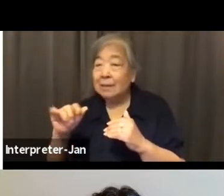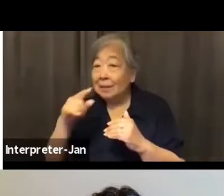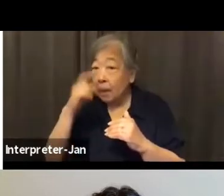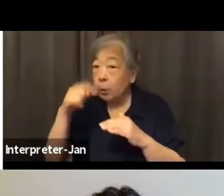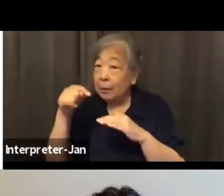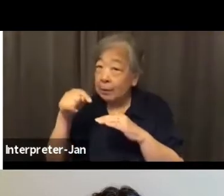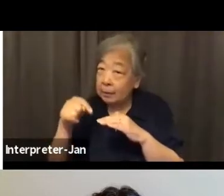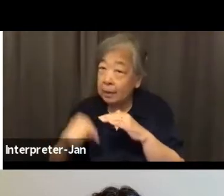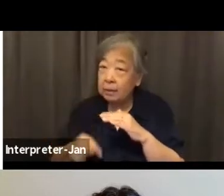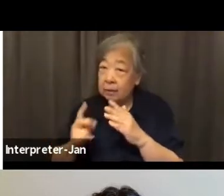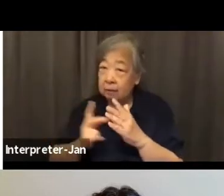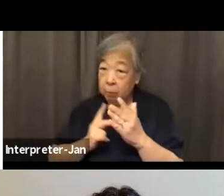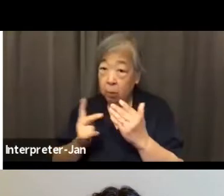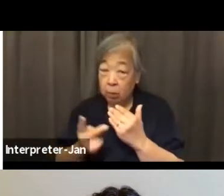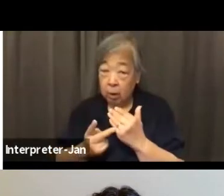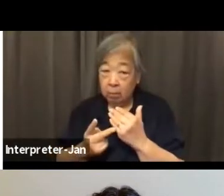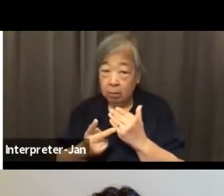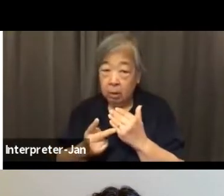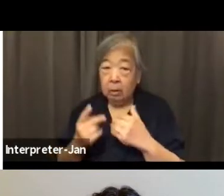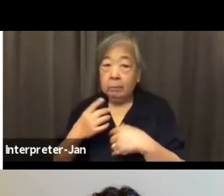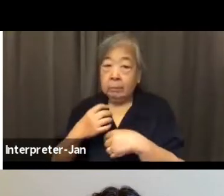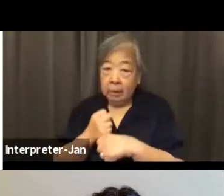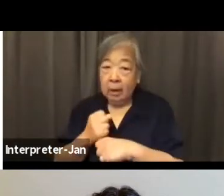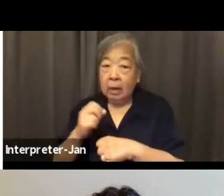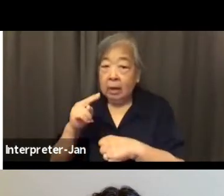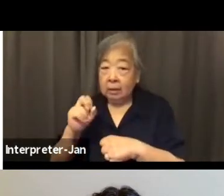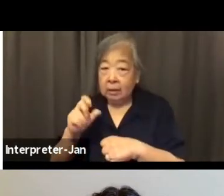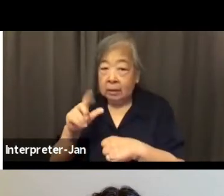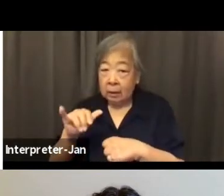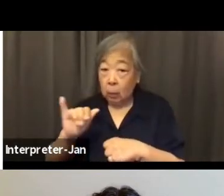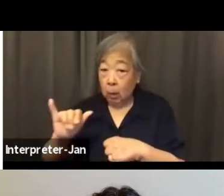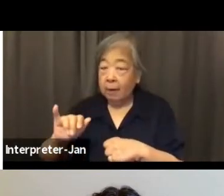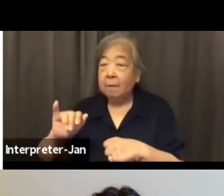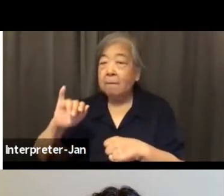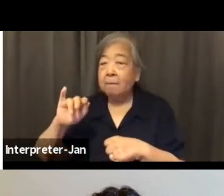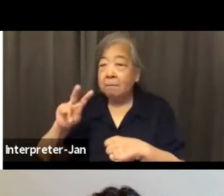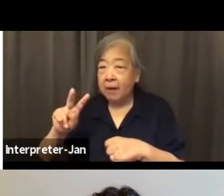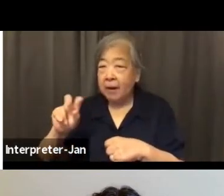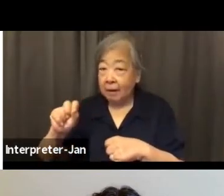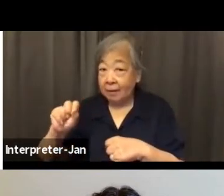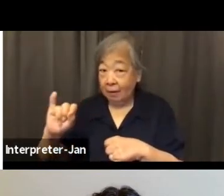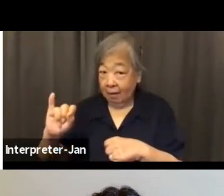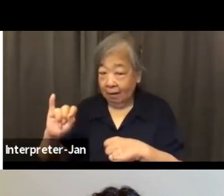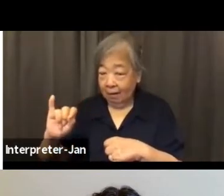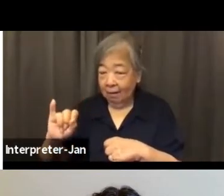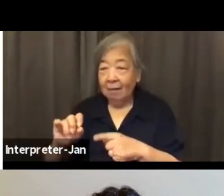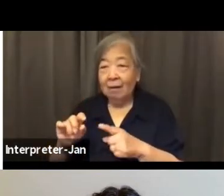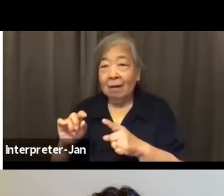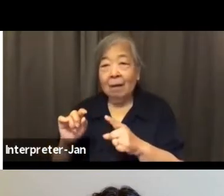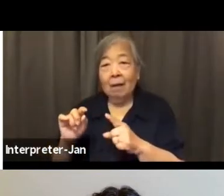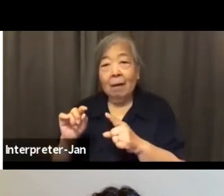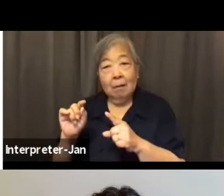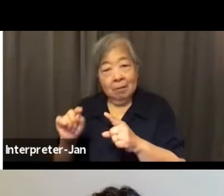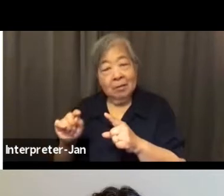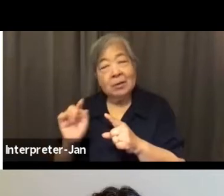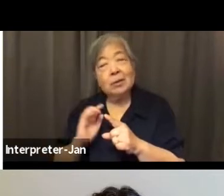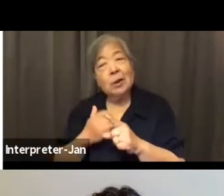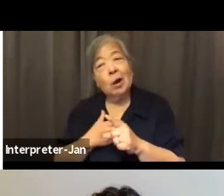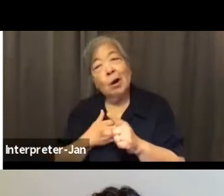say the abbreviation is NSLI-Y VSI and this was basically our Summer program we usually